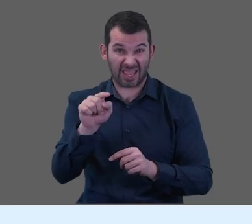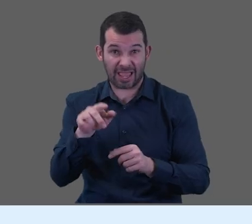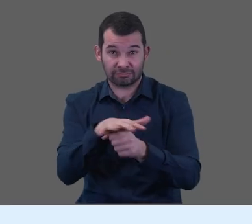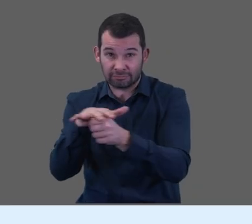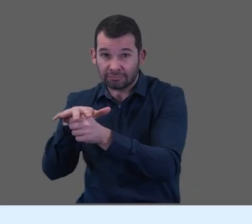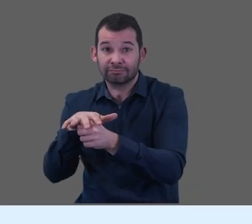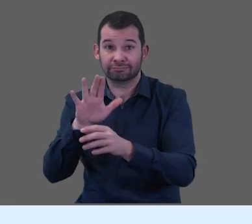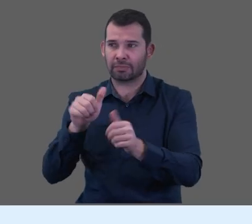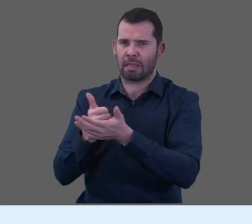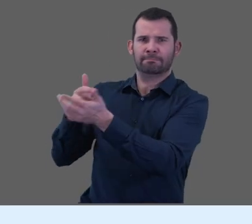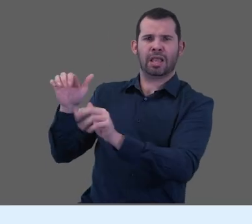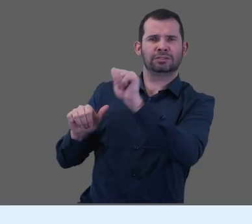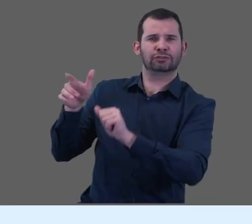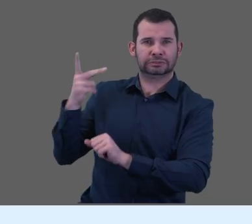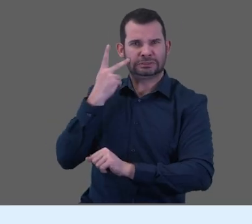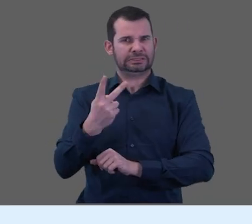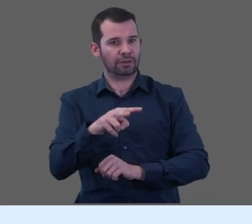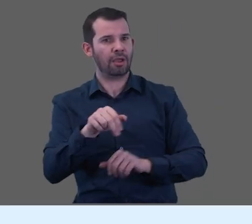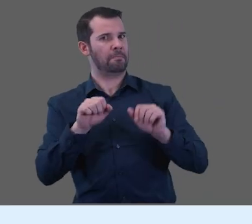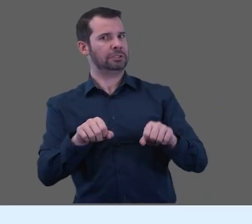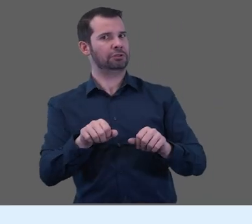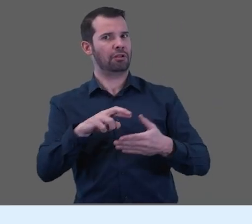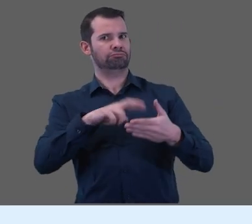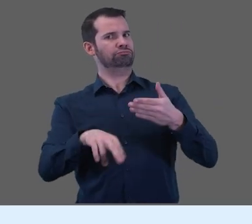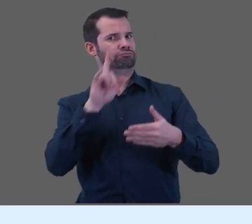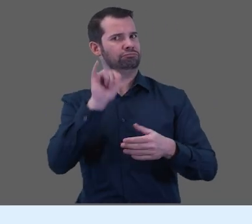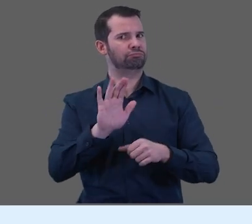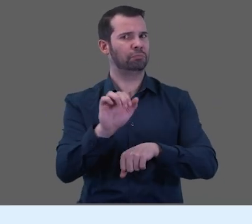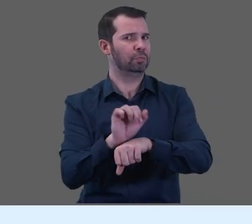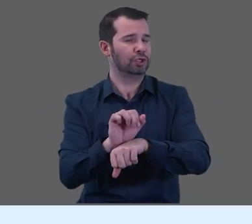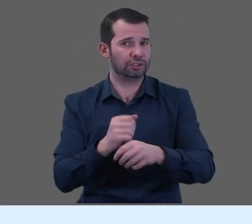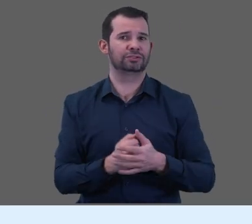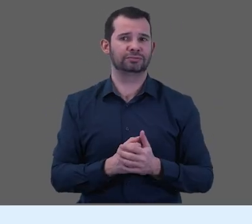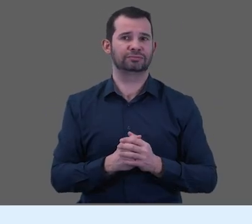These elements help assessors see the potential outcome of your work.